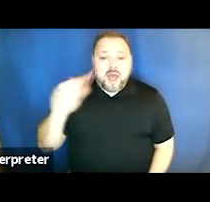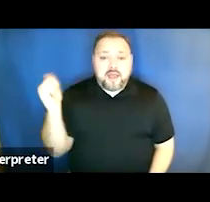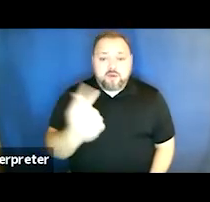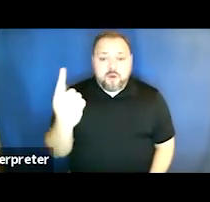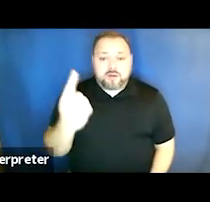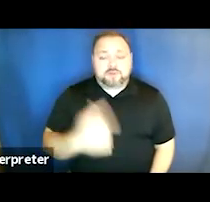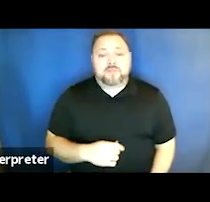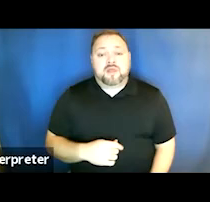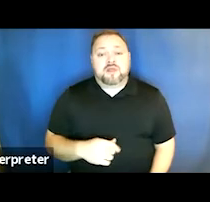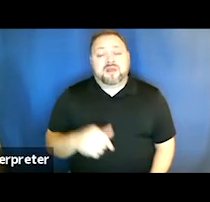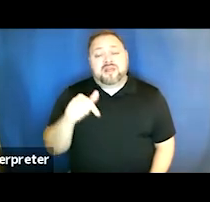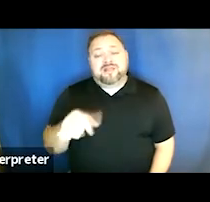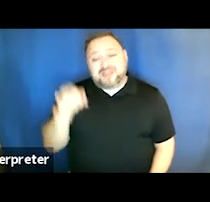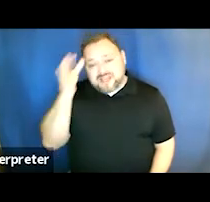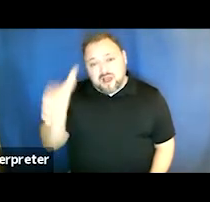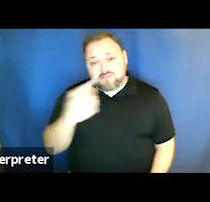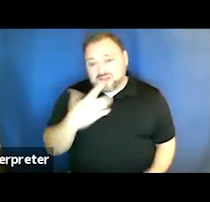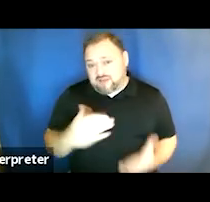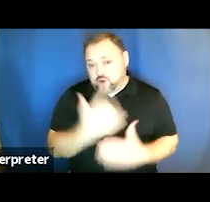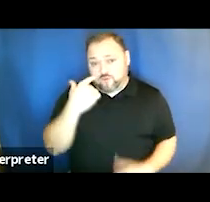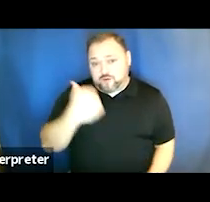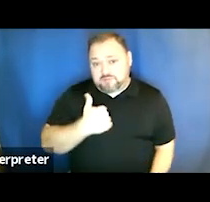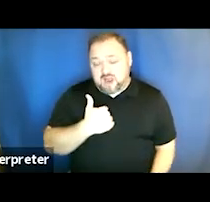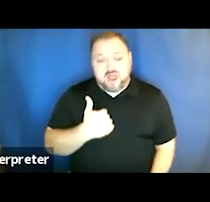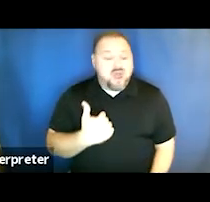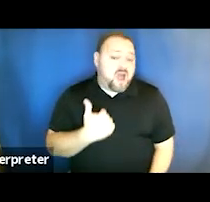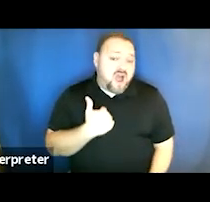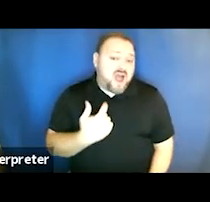This concept is new to me, I just discovered it,